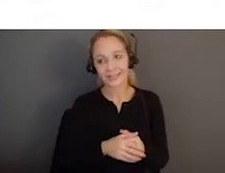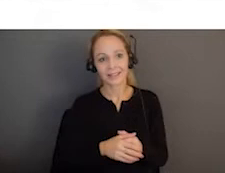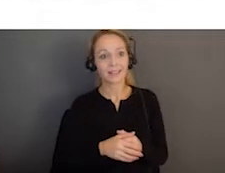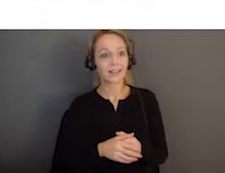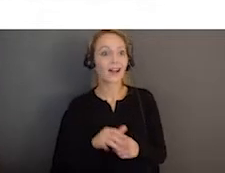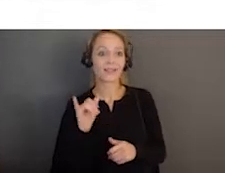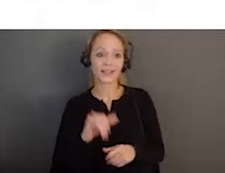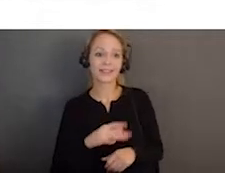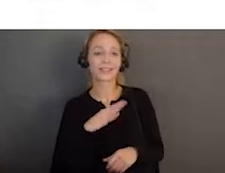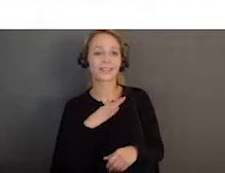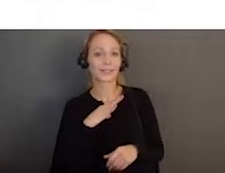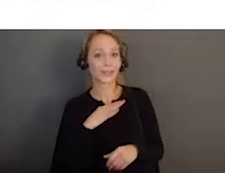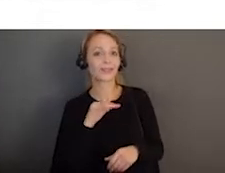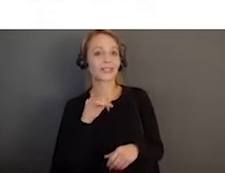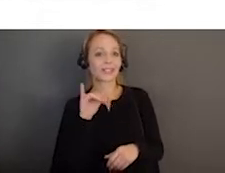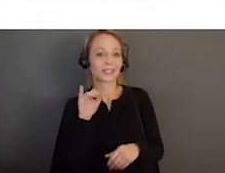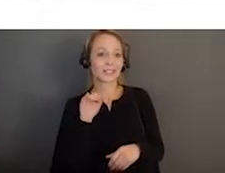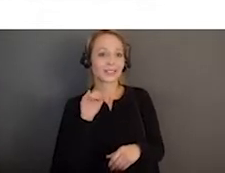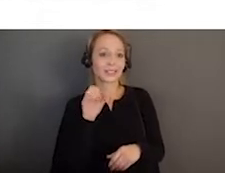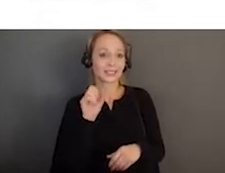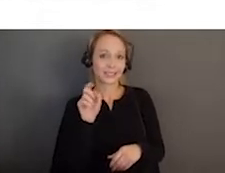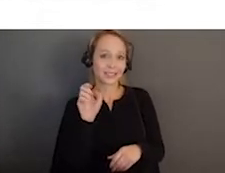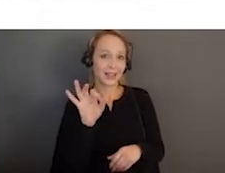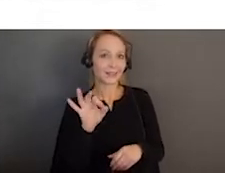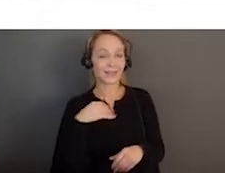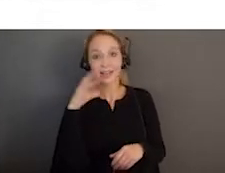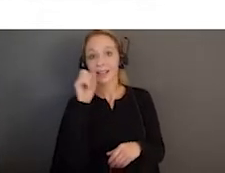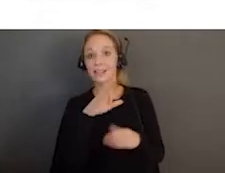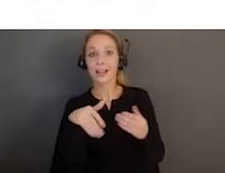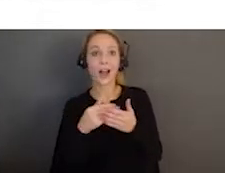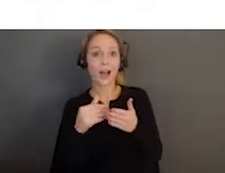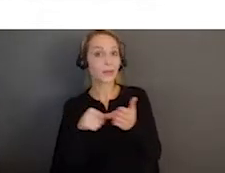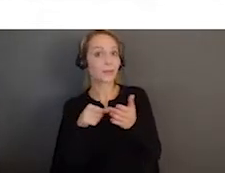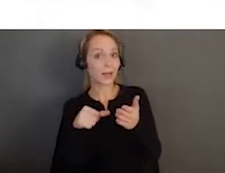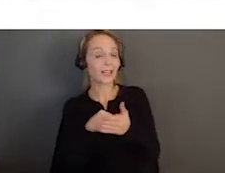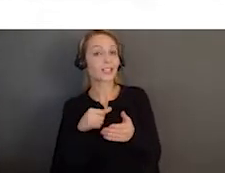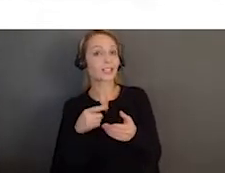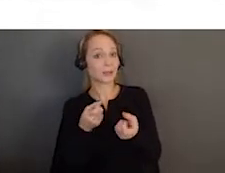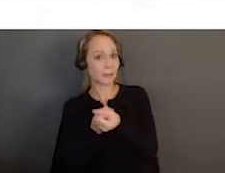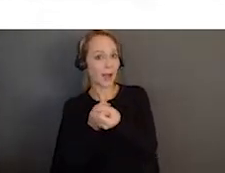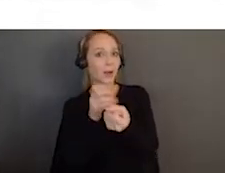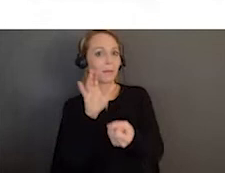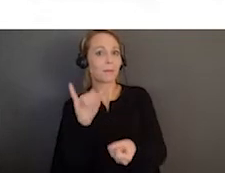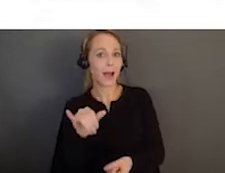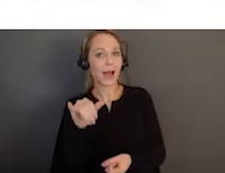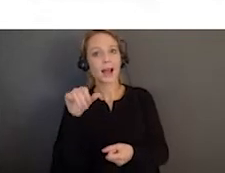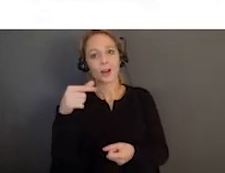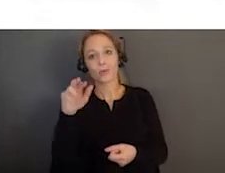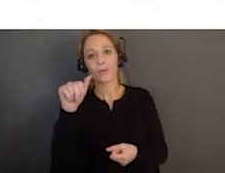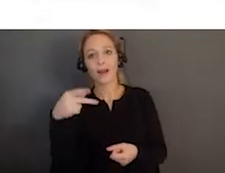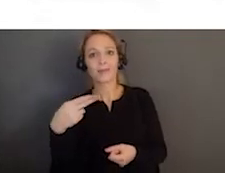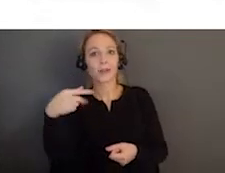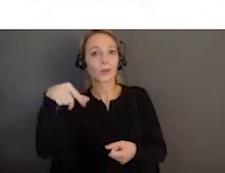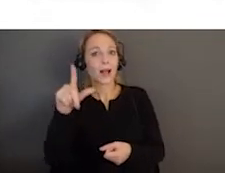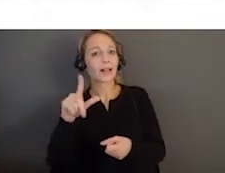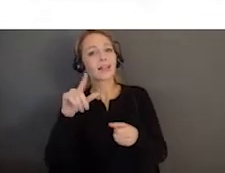I GUESS ALL THESE PAGES, LET'S DIVE INTO THE LISTING PAGE.